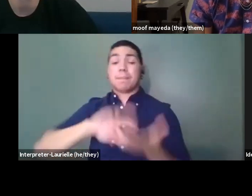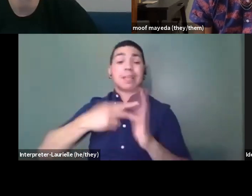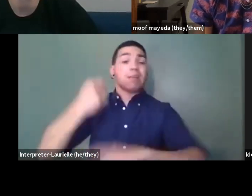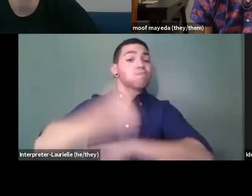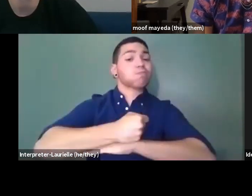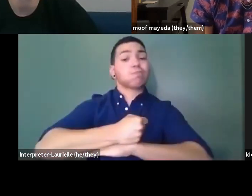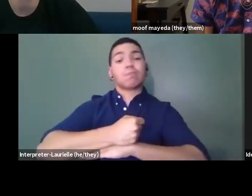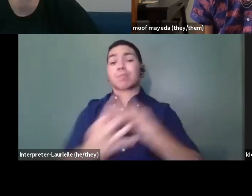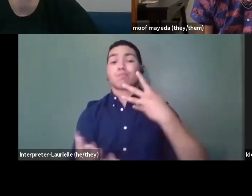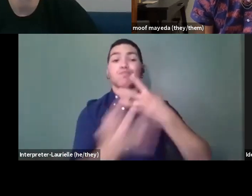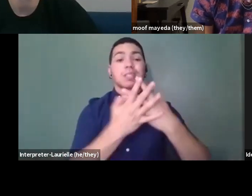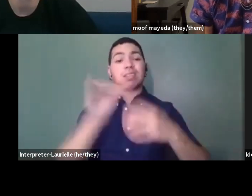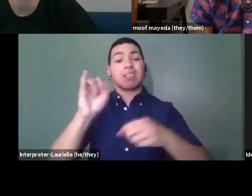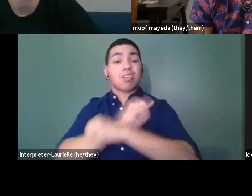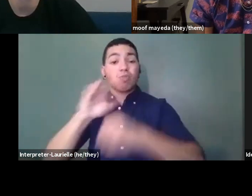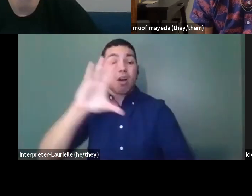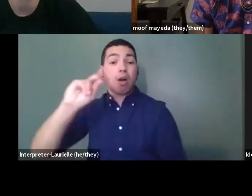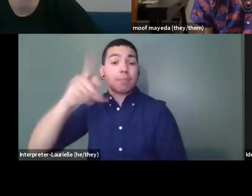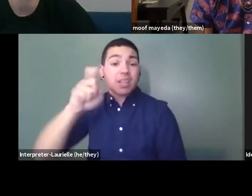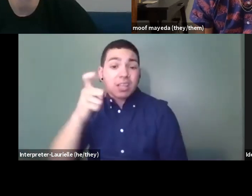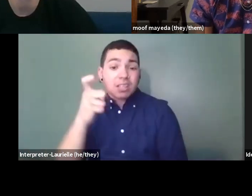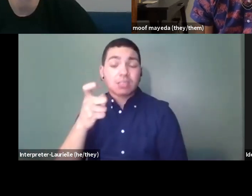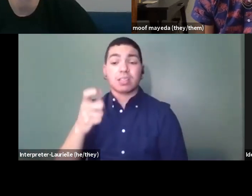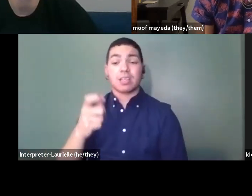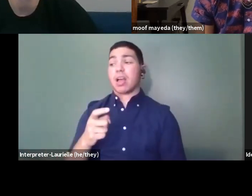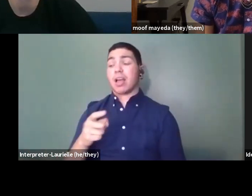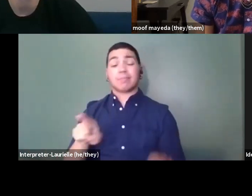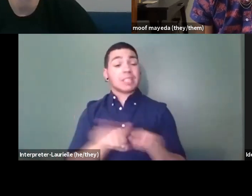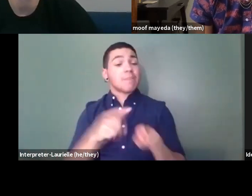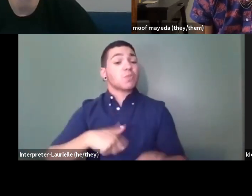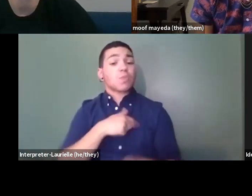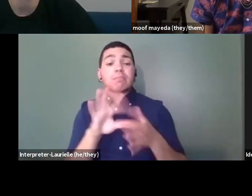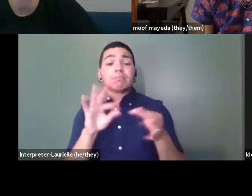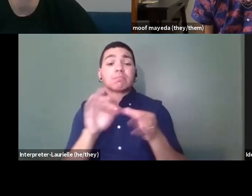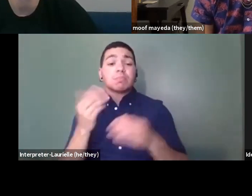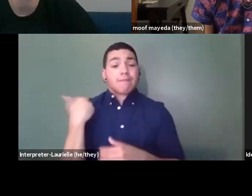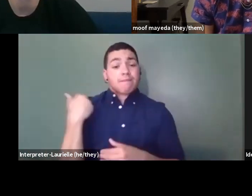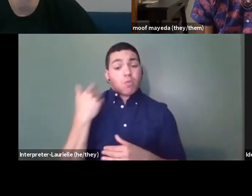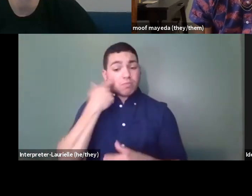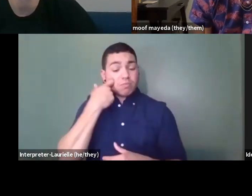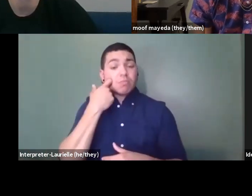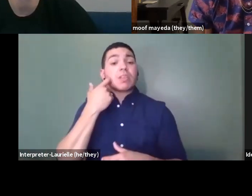know you all have come from a number of other contexts prior to where you are today.